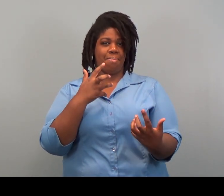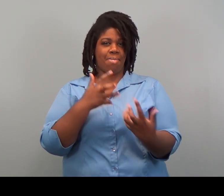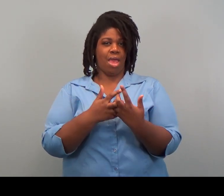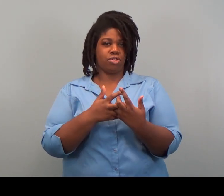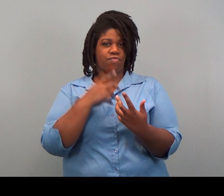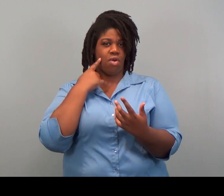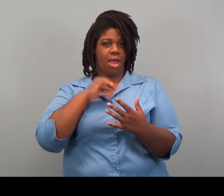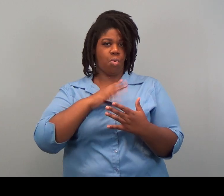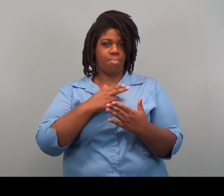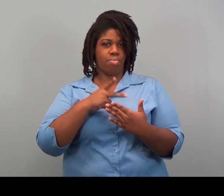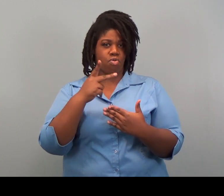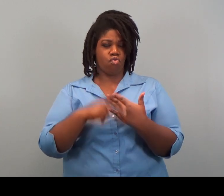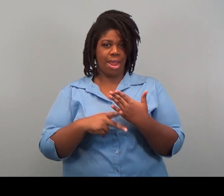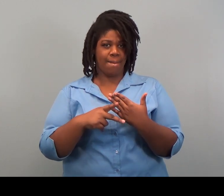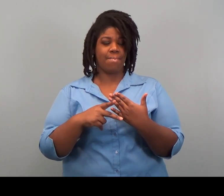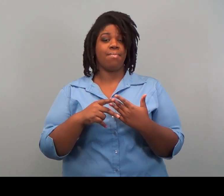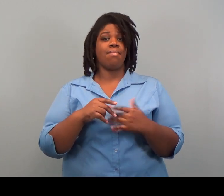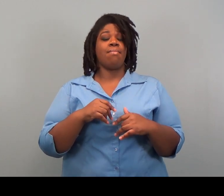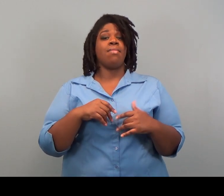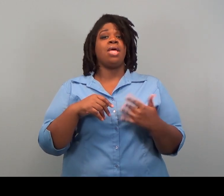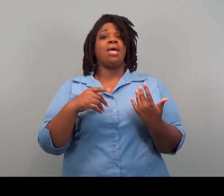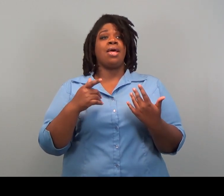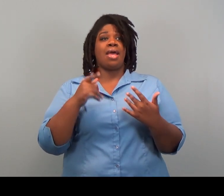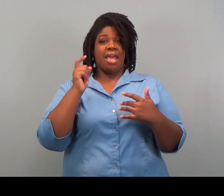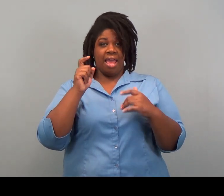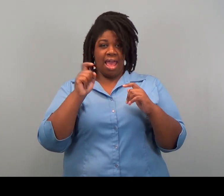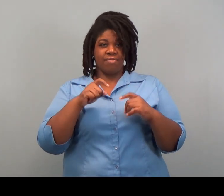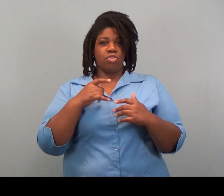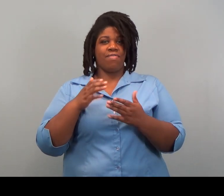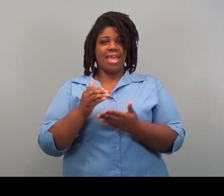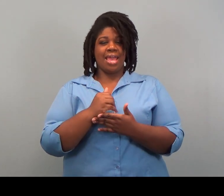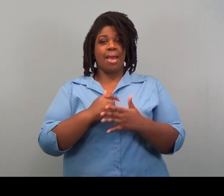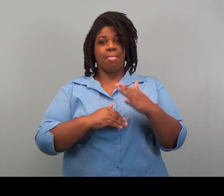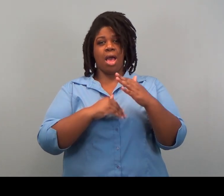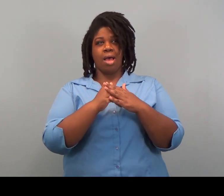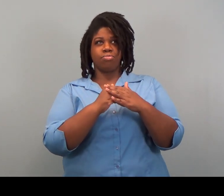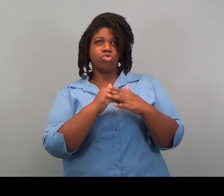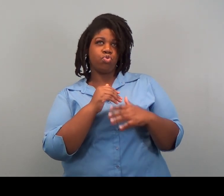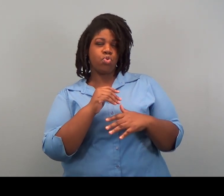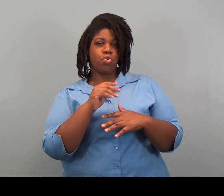An individual or family can have income up to $54,000 a year